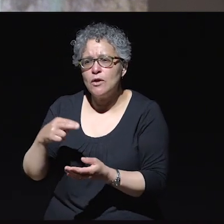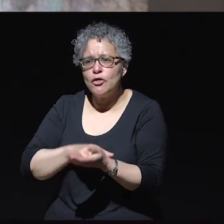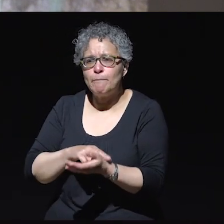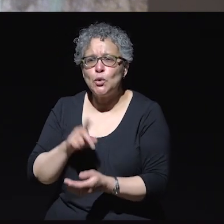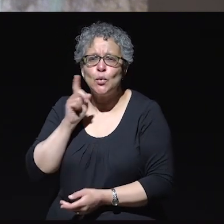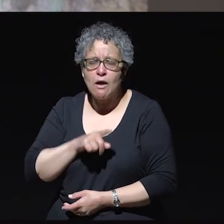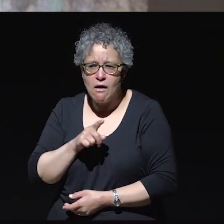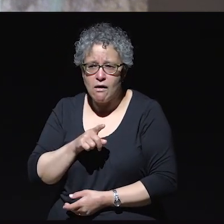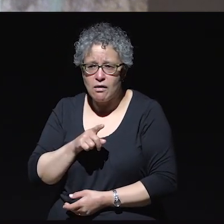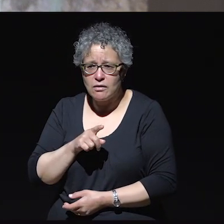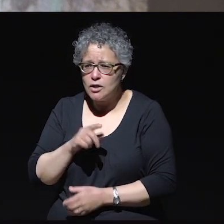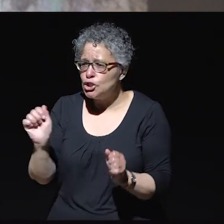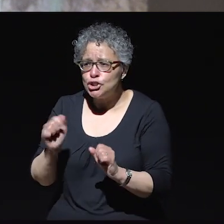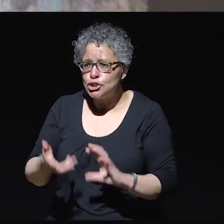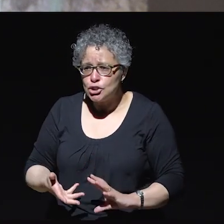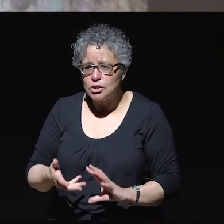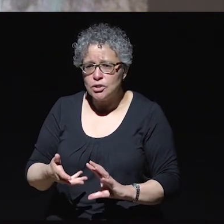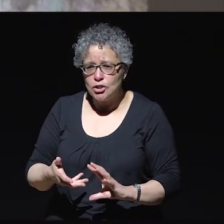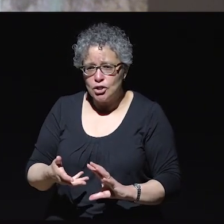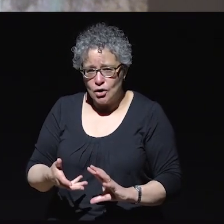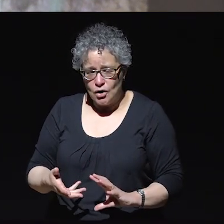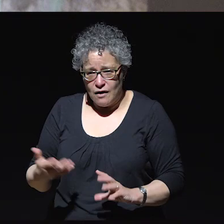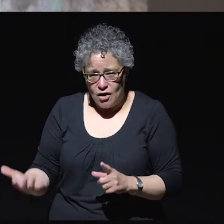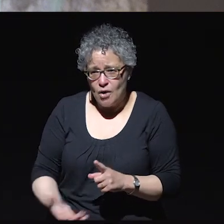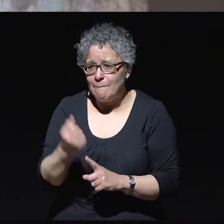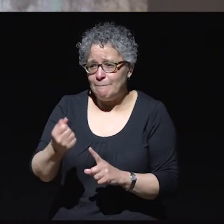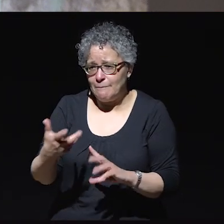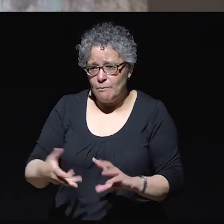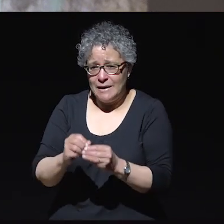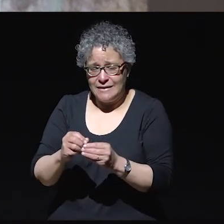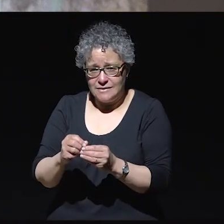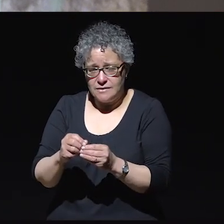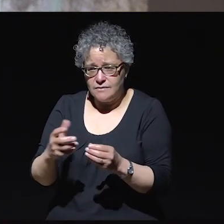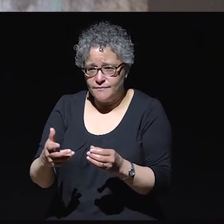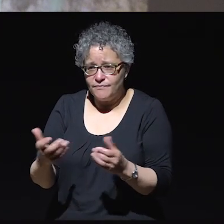actually created his own 'Blue Girl' series. Indeed, at least one of his friends and biographers actually said,